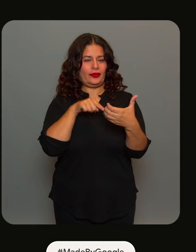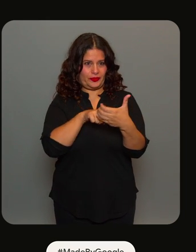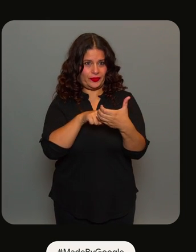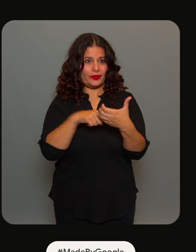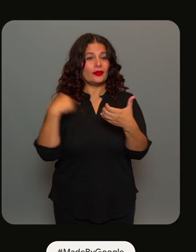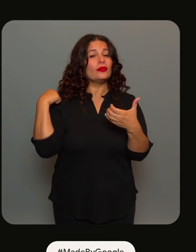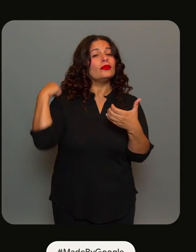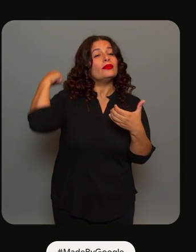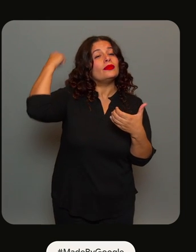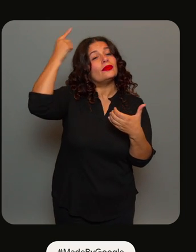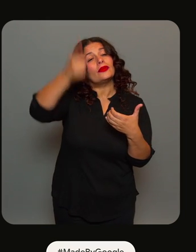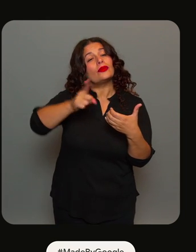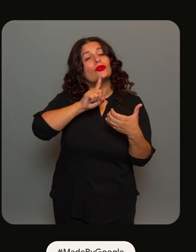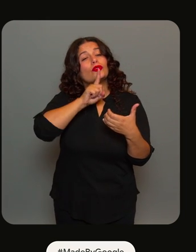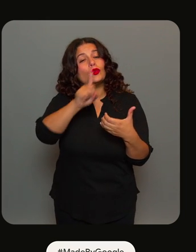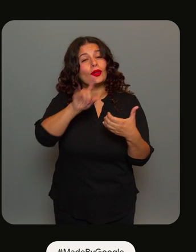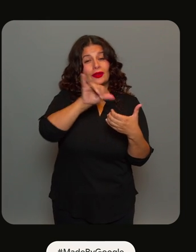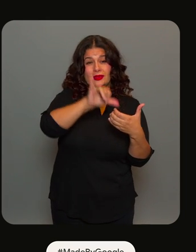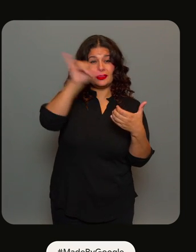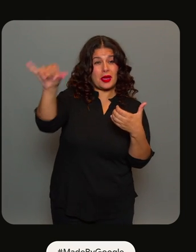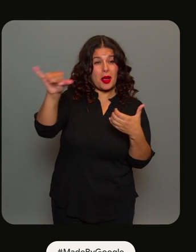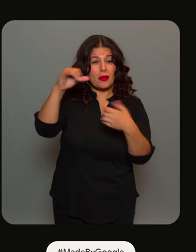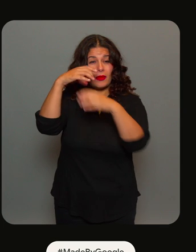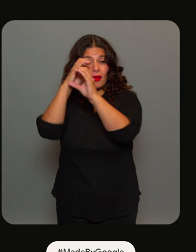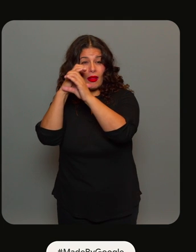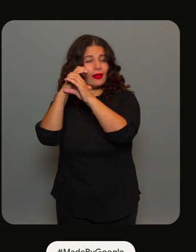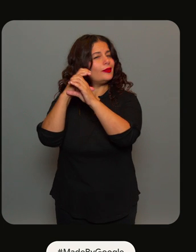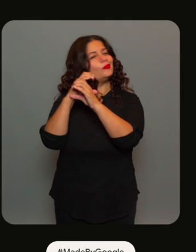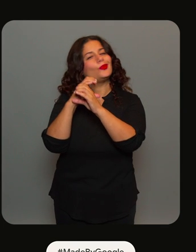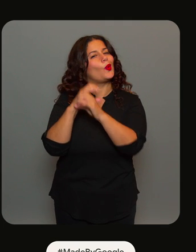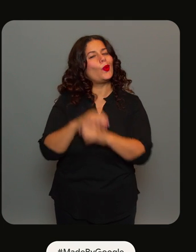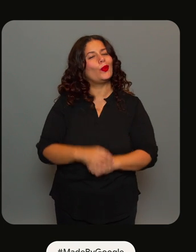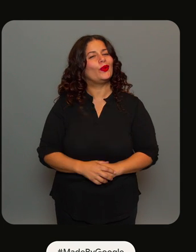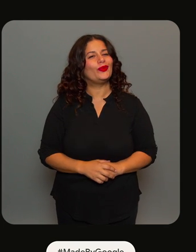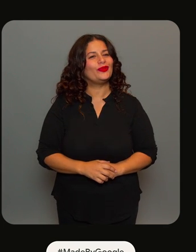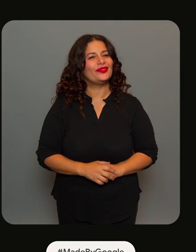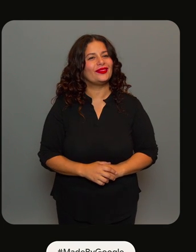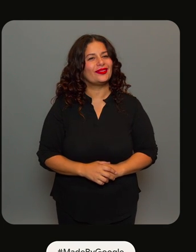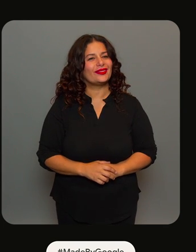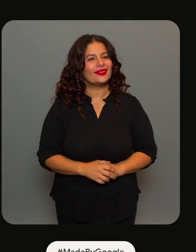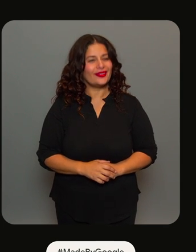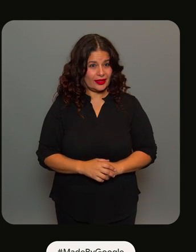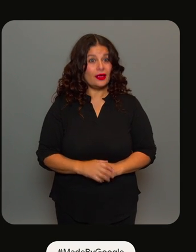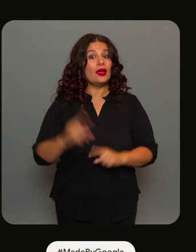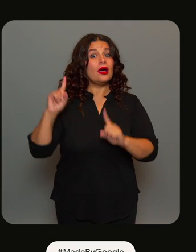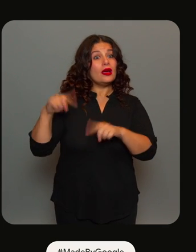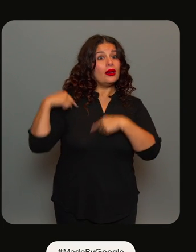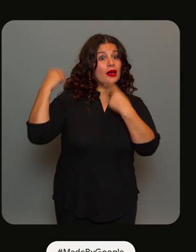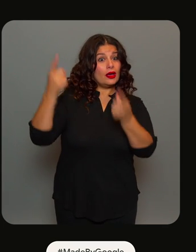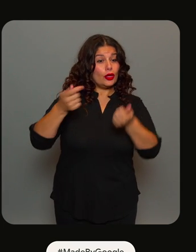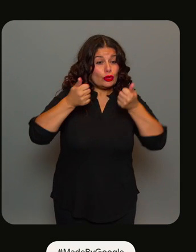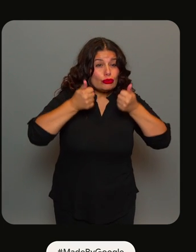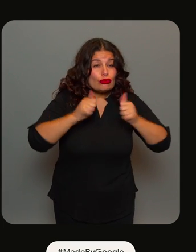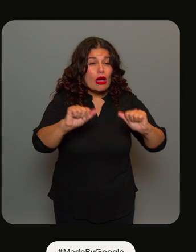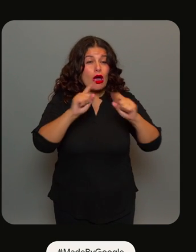replicate the quality of a DSLR. Historically, packing professional-quality zoom into a